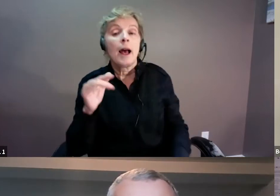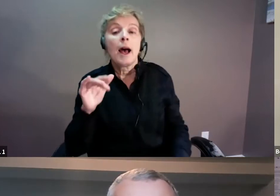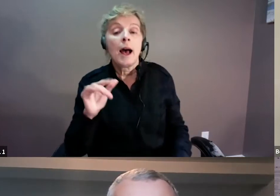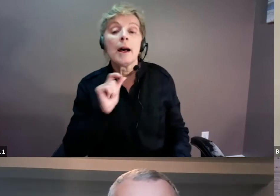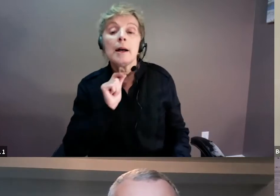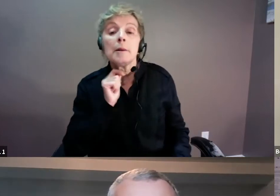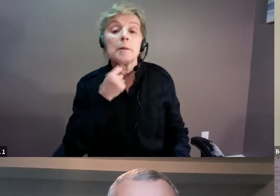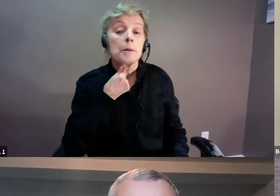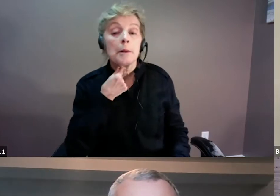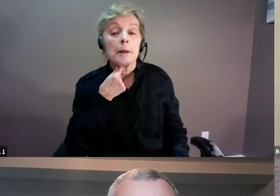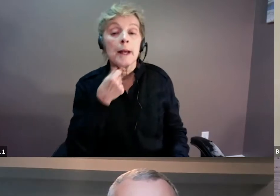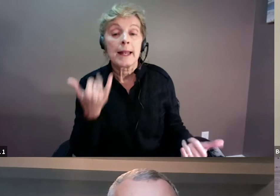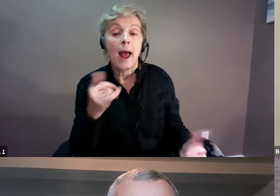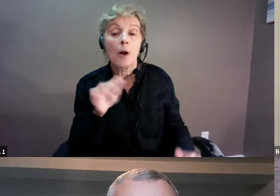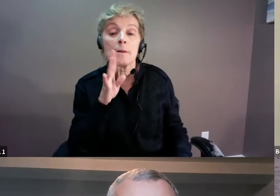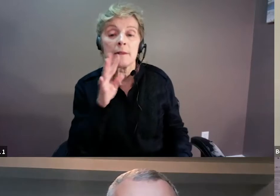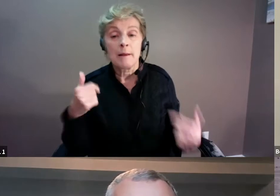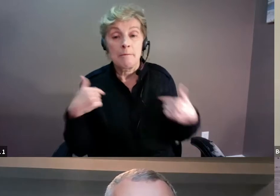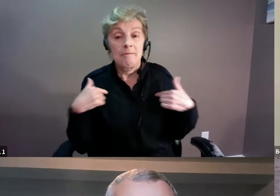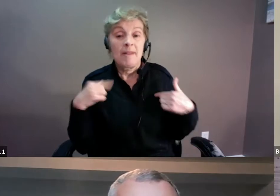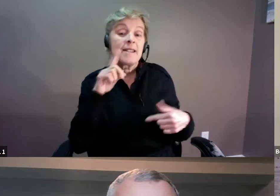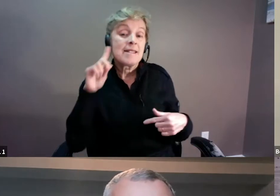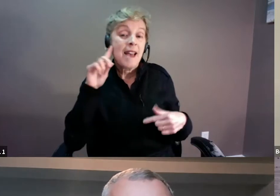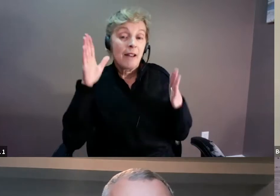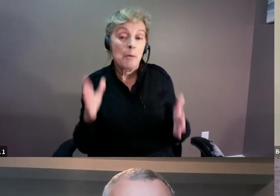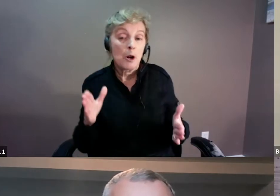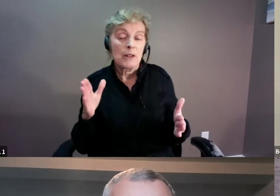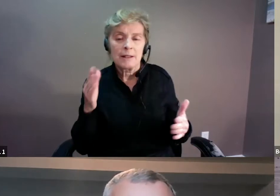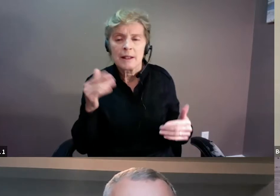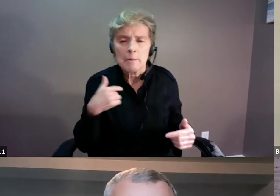of the hazards of being a deaf person, you can't tell when you're muted or you're not mute because